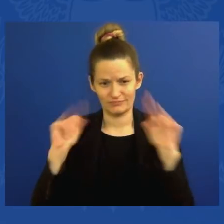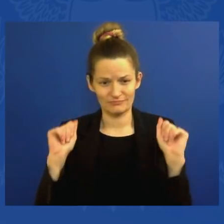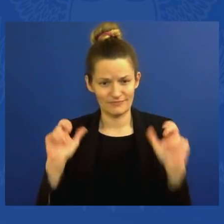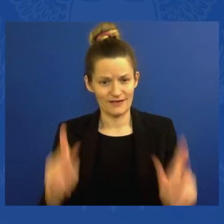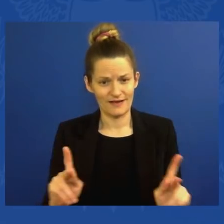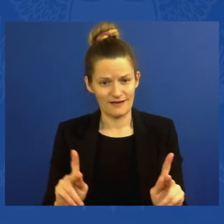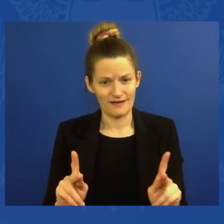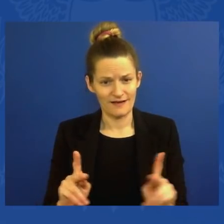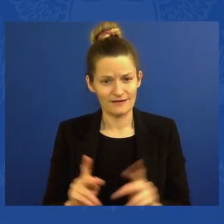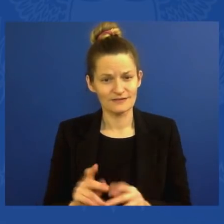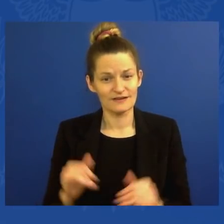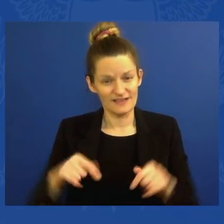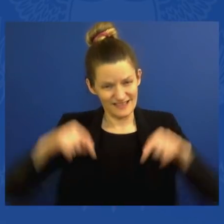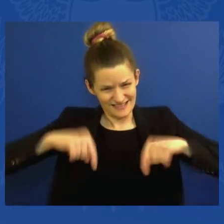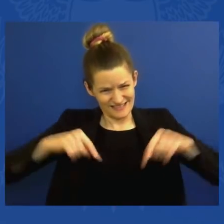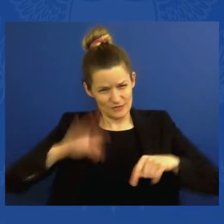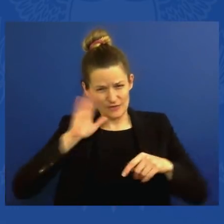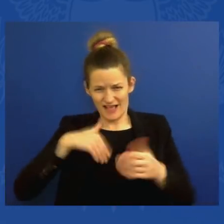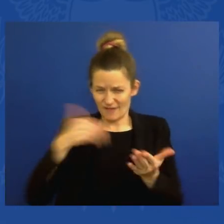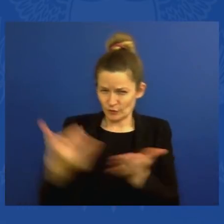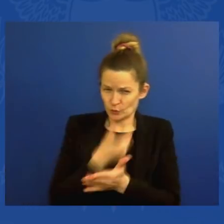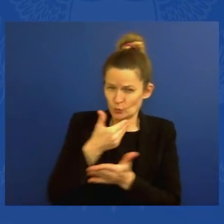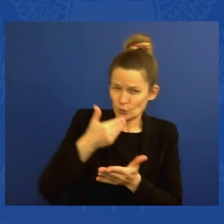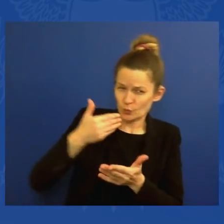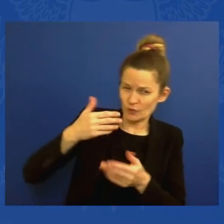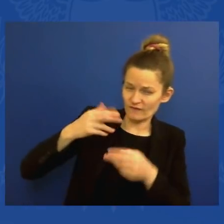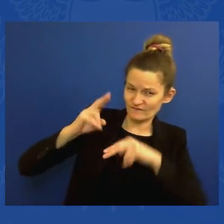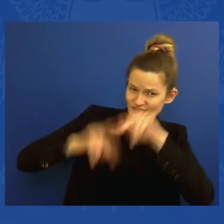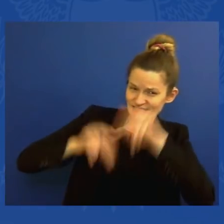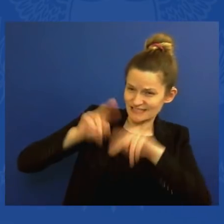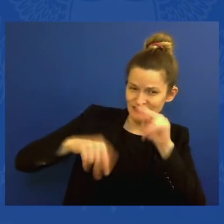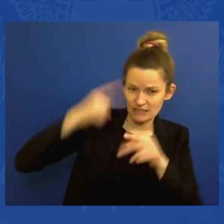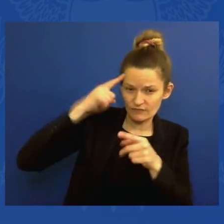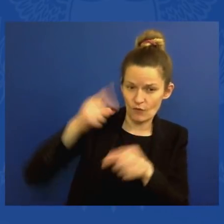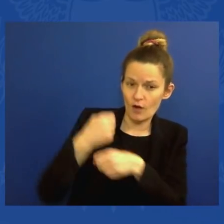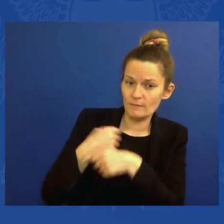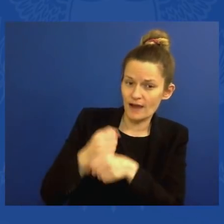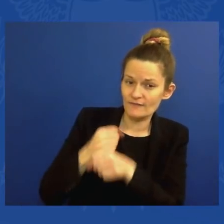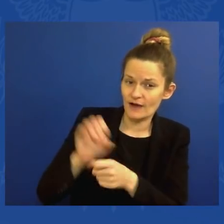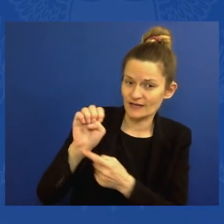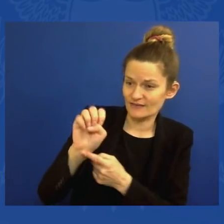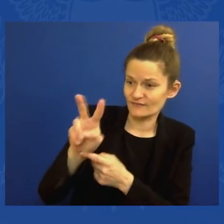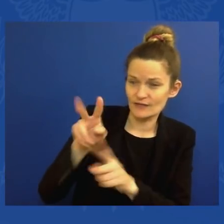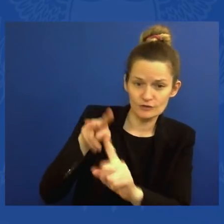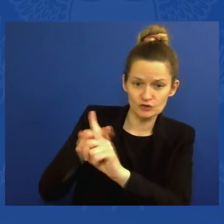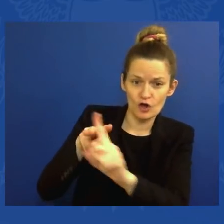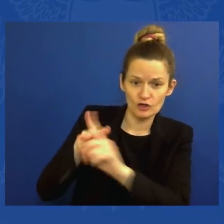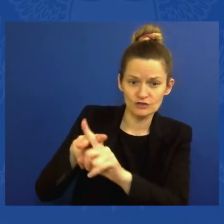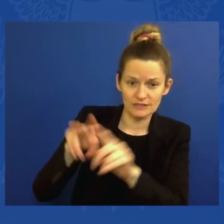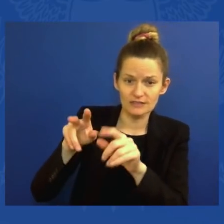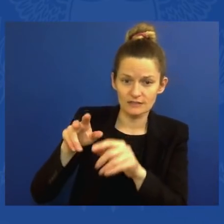The location of that facility will be announced later this year. I don't know where it is, so don't ask. A lot of my colleagues in the Congress